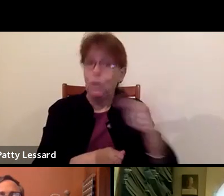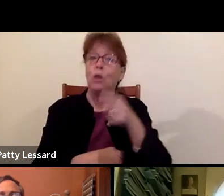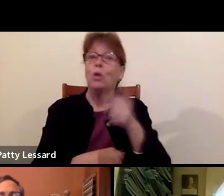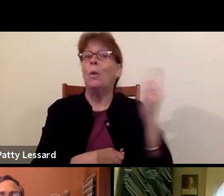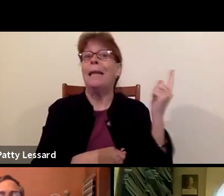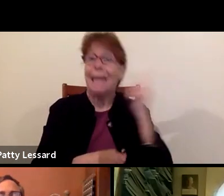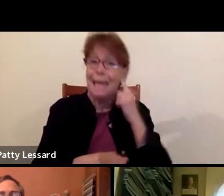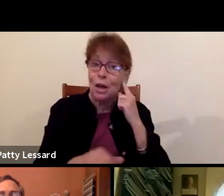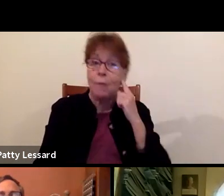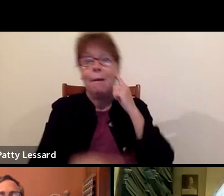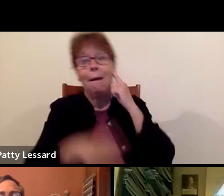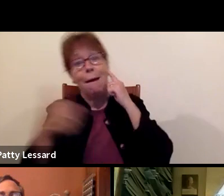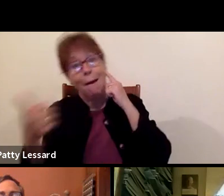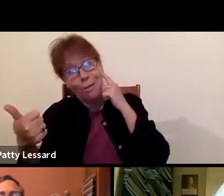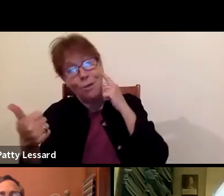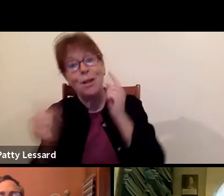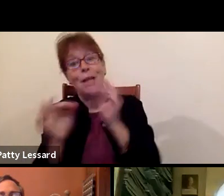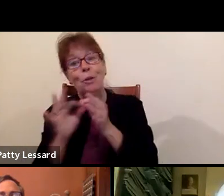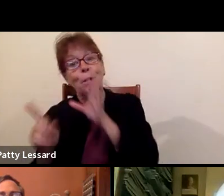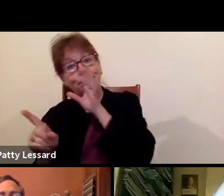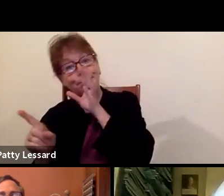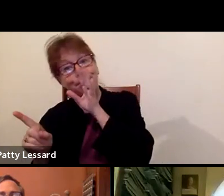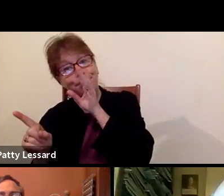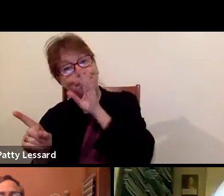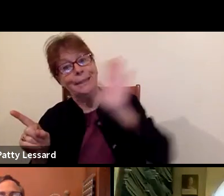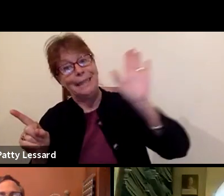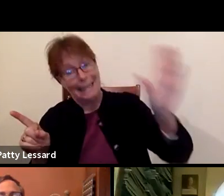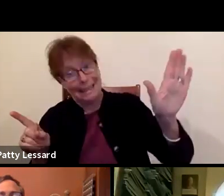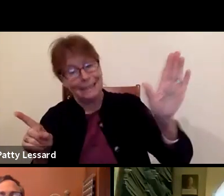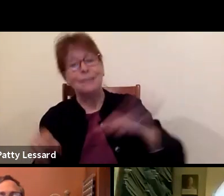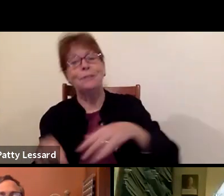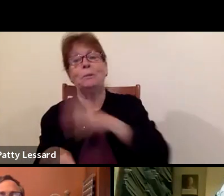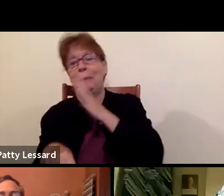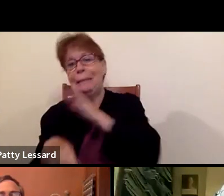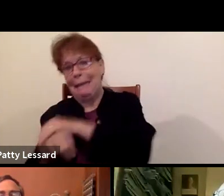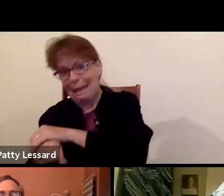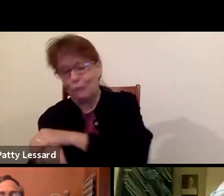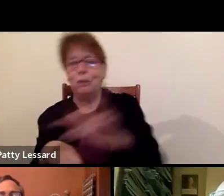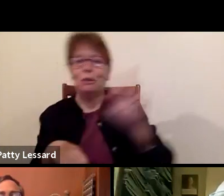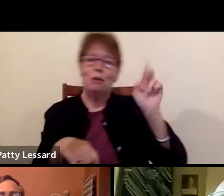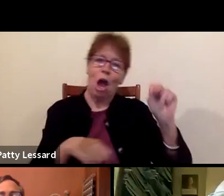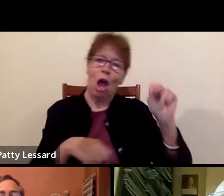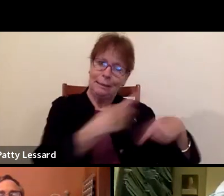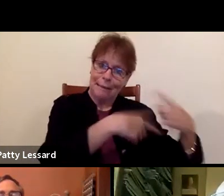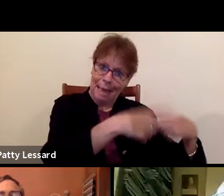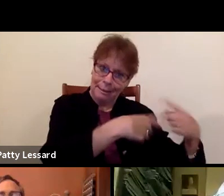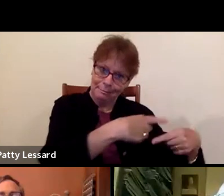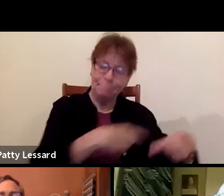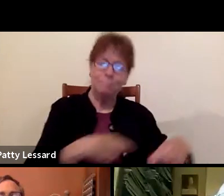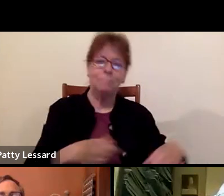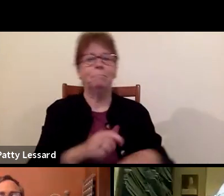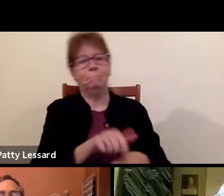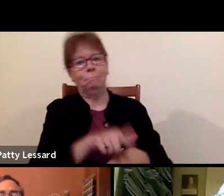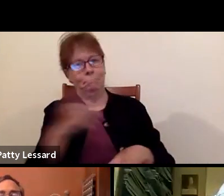interpreter who is working right now from voice-to-sign. And when our first speaker starts speaking, he will be